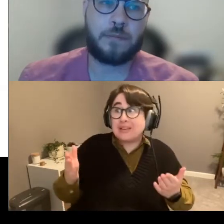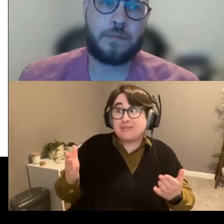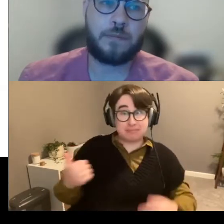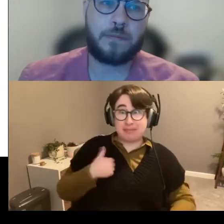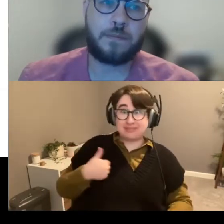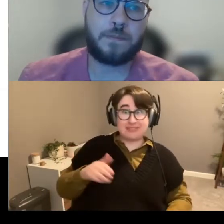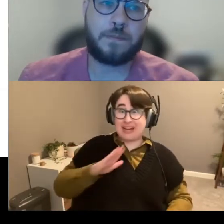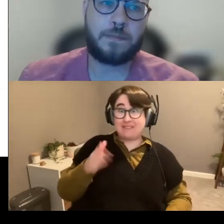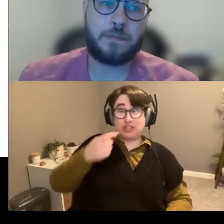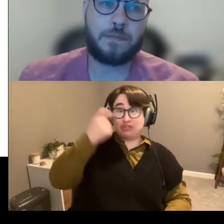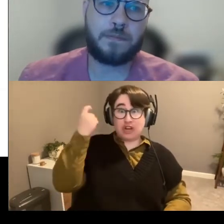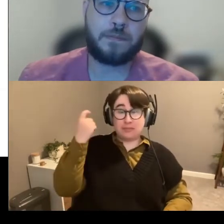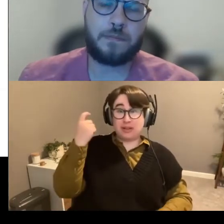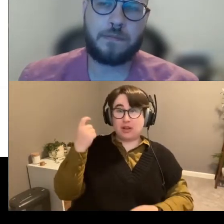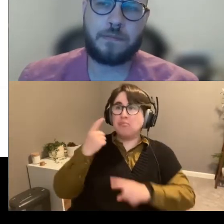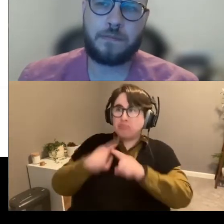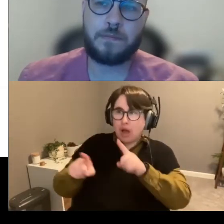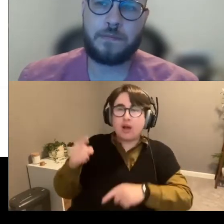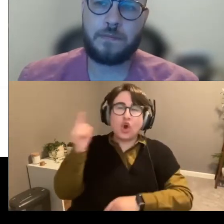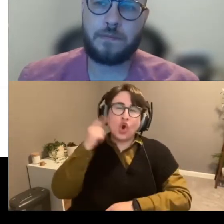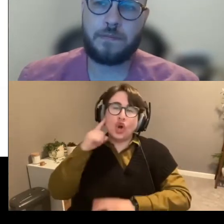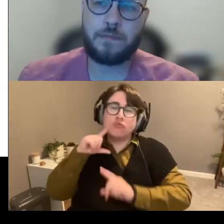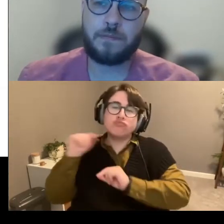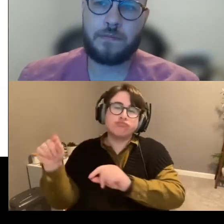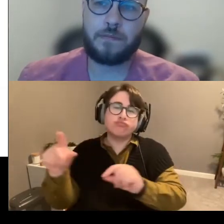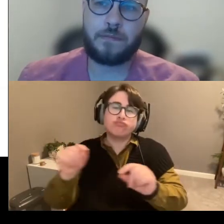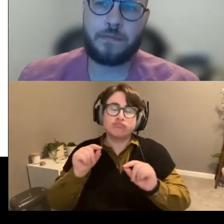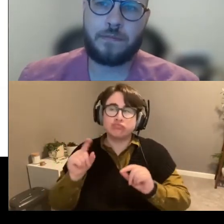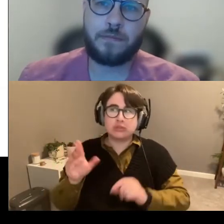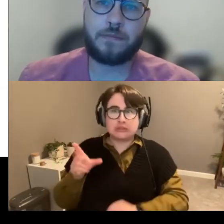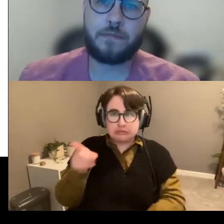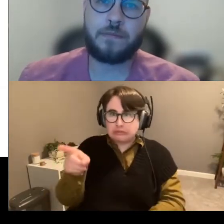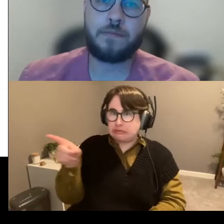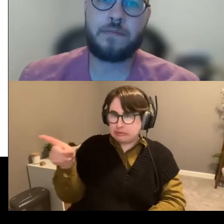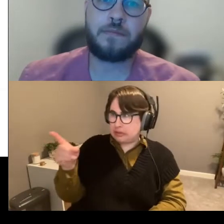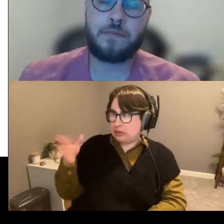but that we know has happened to trans people.